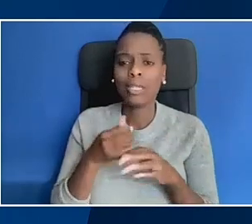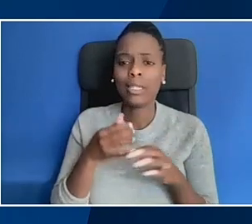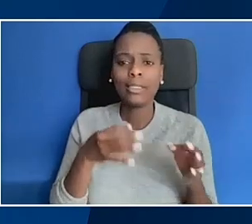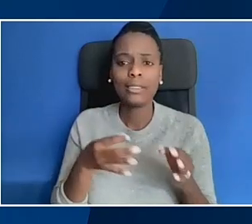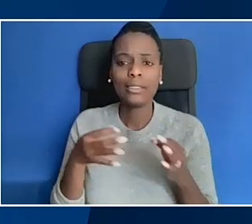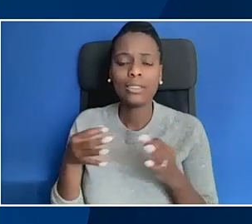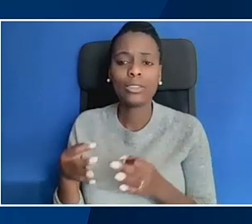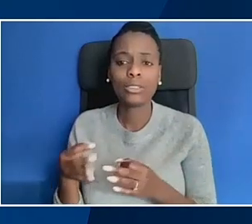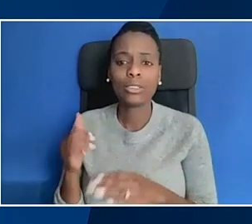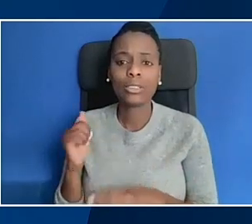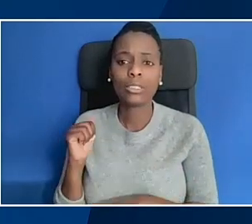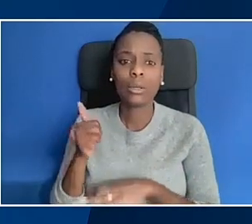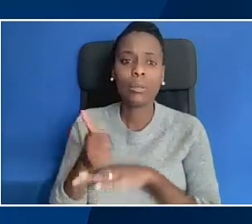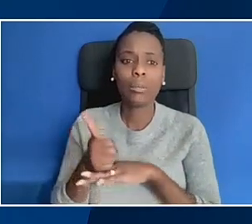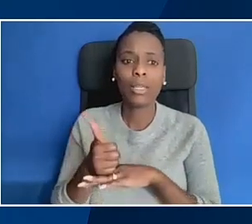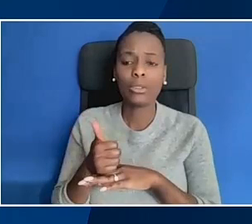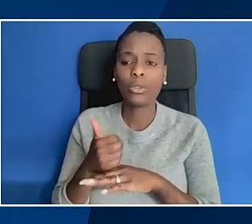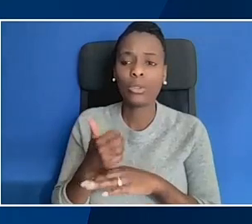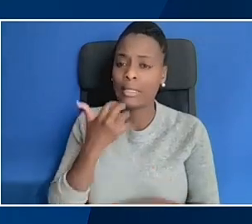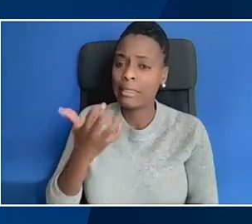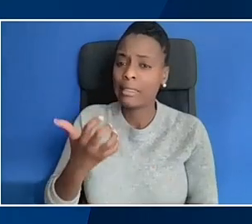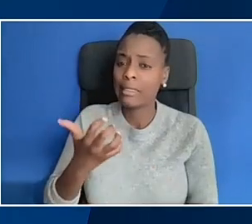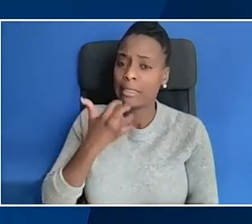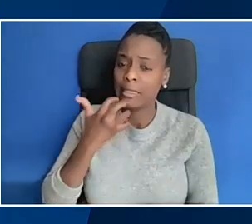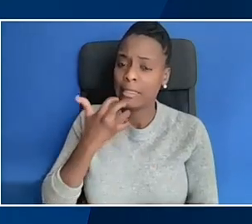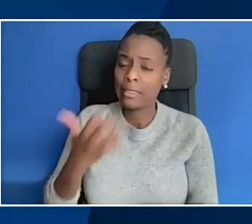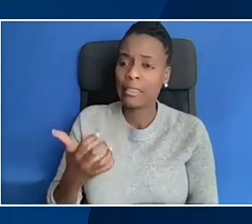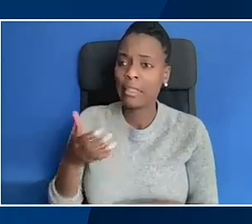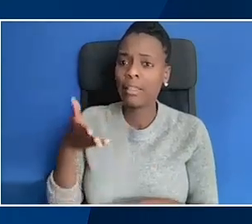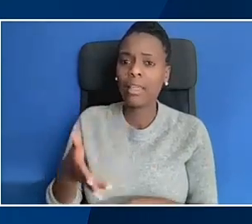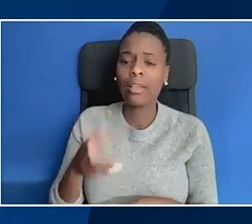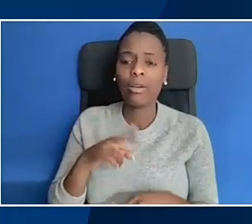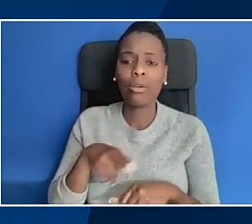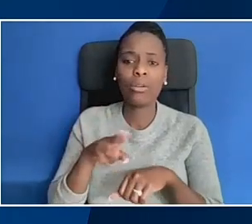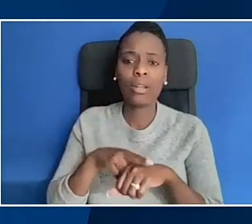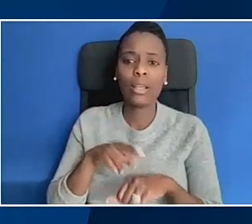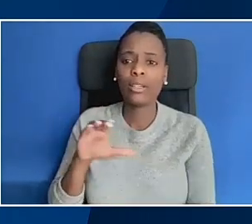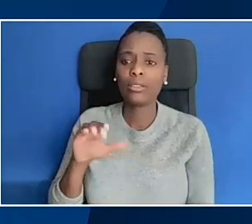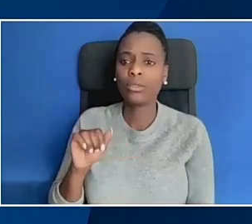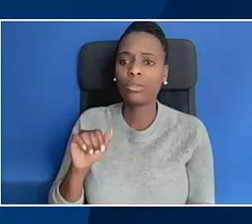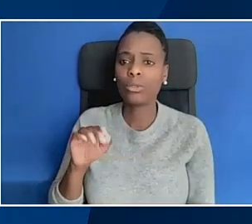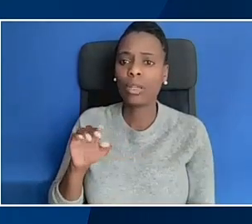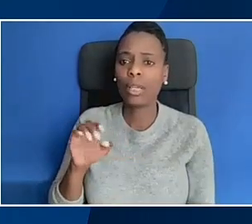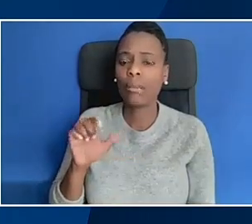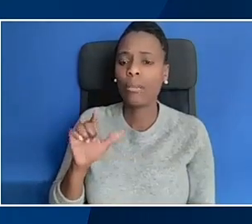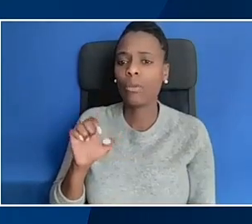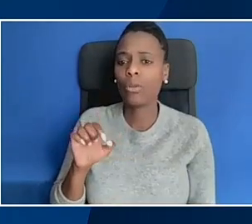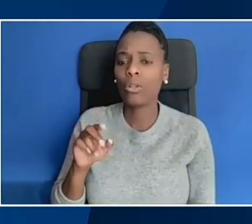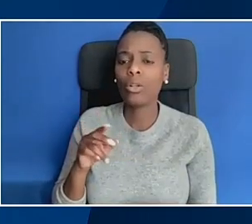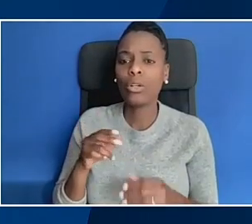shouting they hear on national cable news or in Governors rushing to certain borders or something like that.